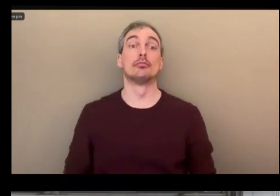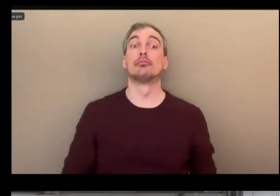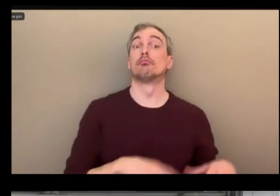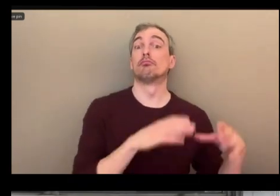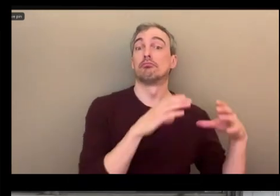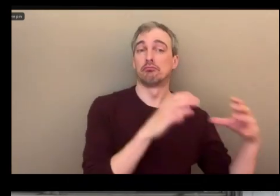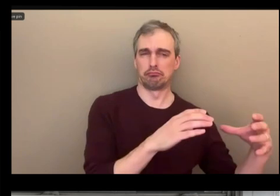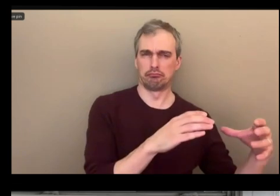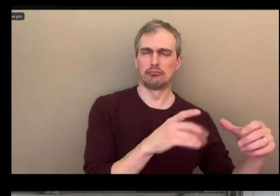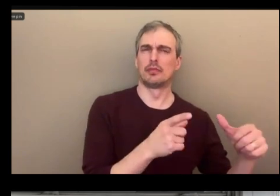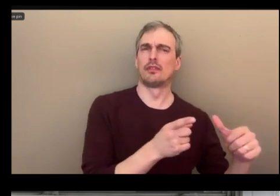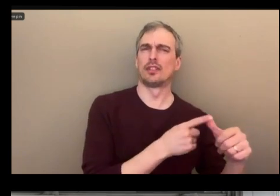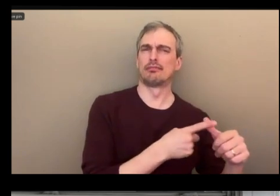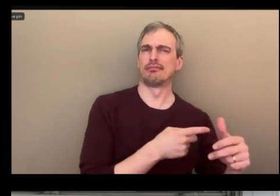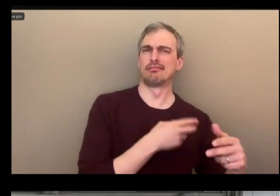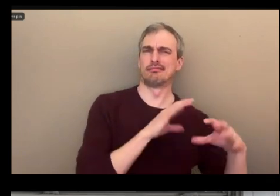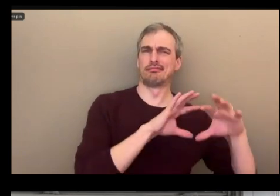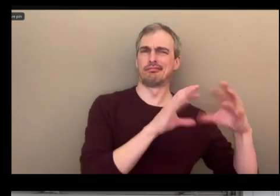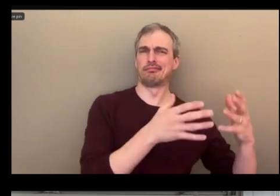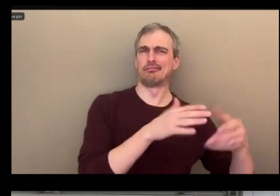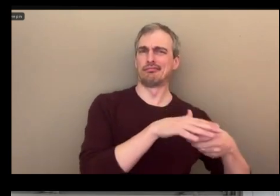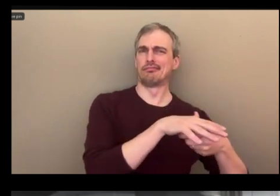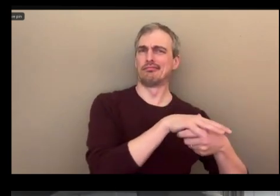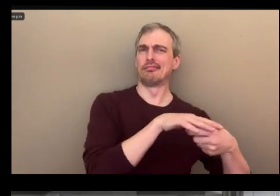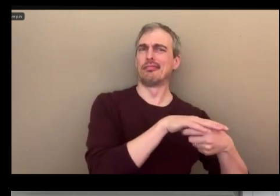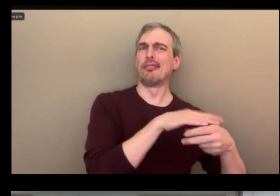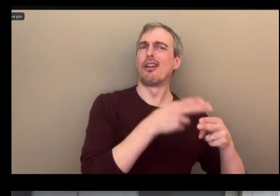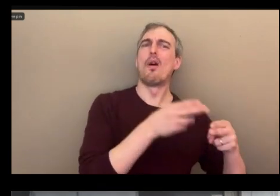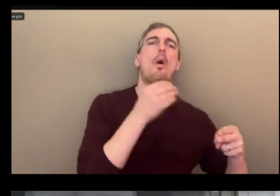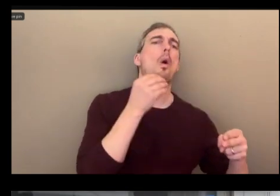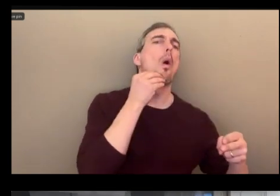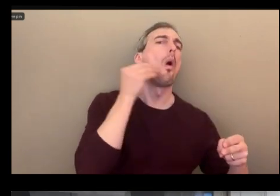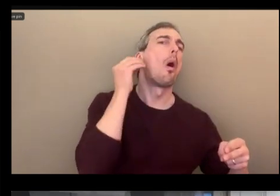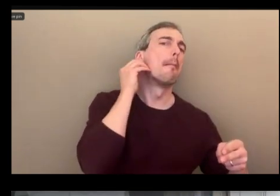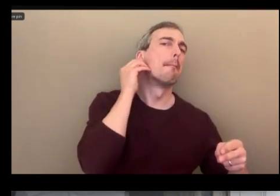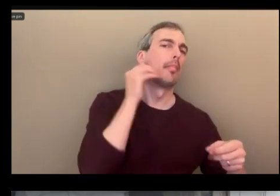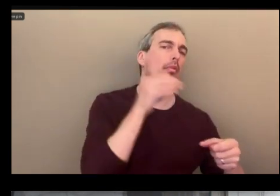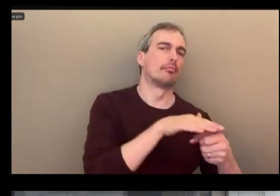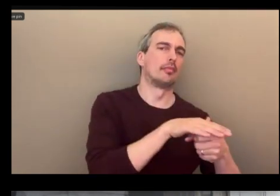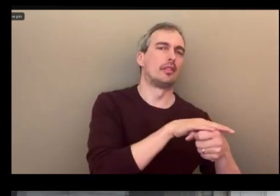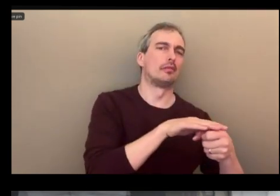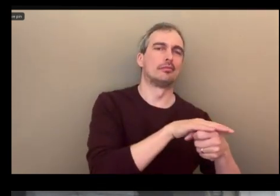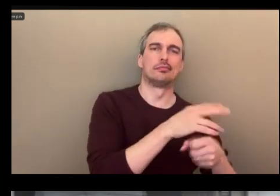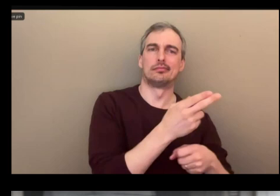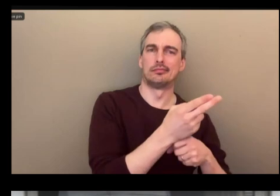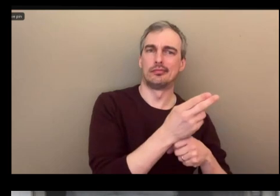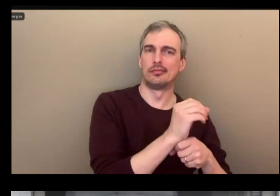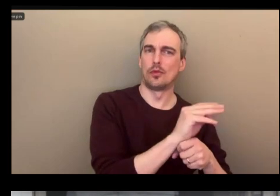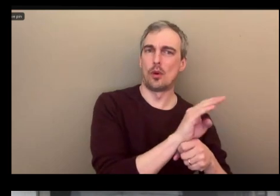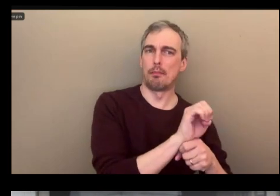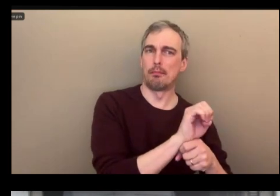And what do I mean by that? Think about your own house. Think about your own living room. I'm sure most of you have a couch.